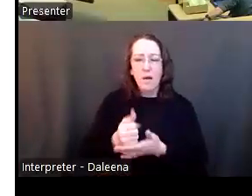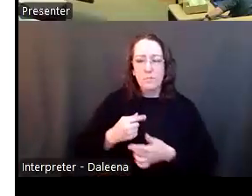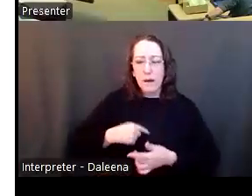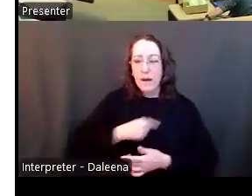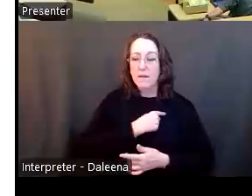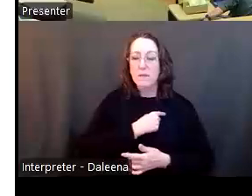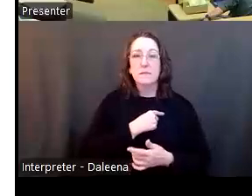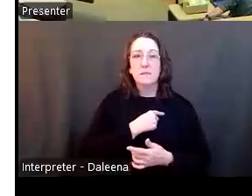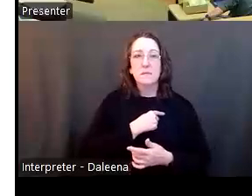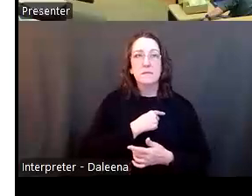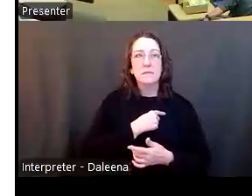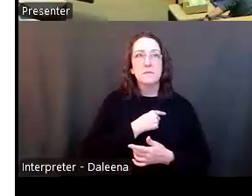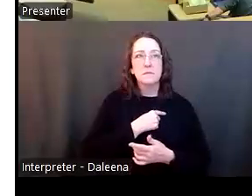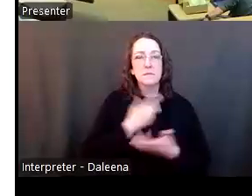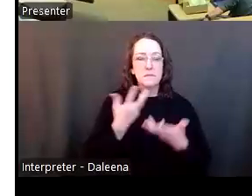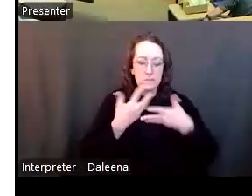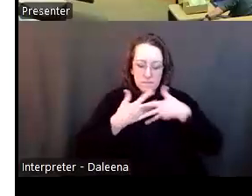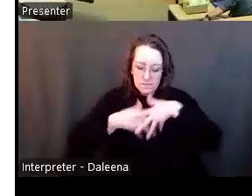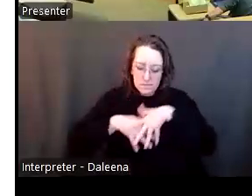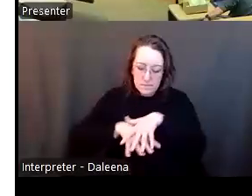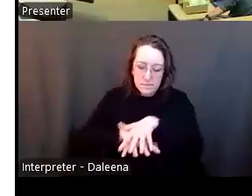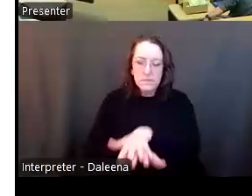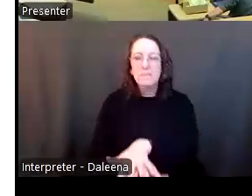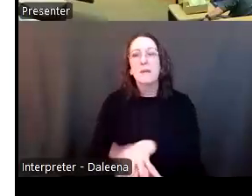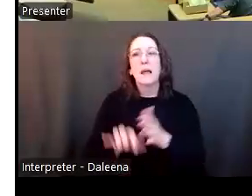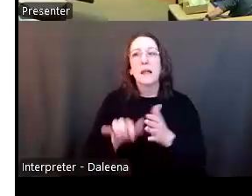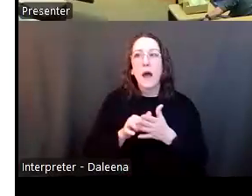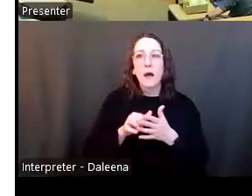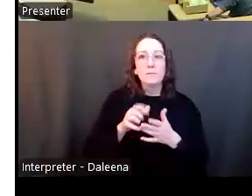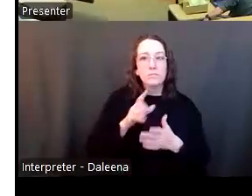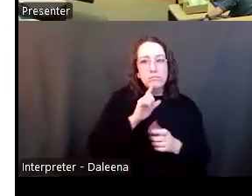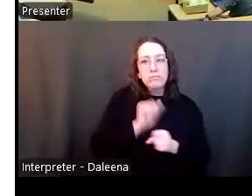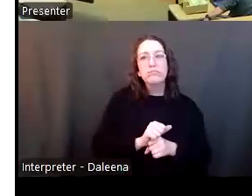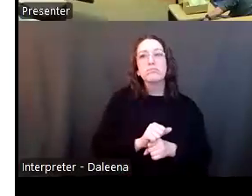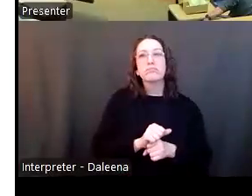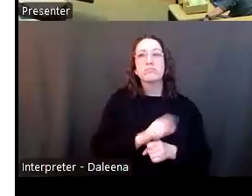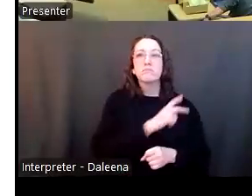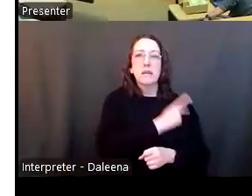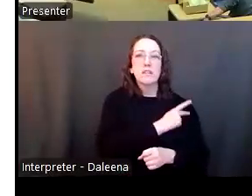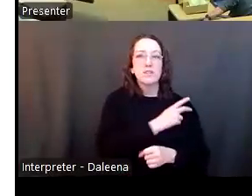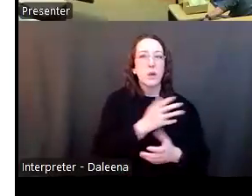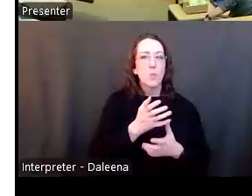really weave together um what it is that that patients would like to do with their time in the